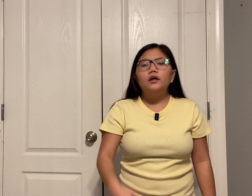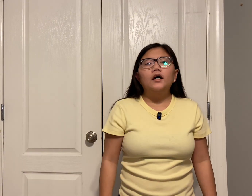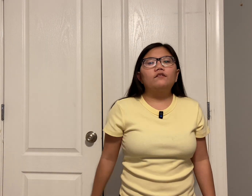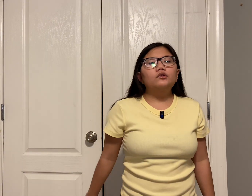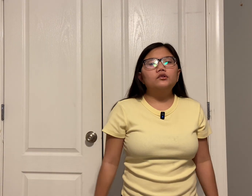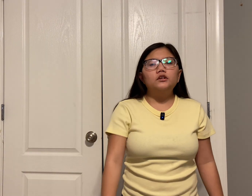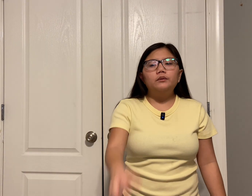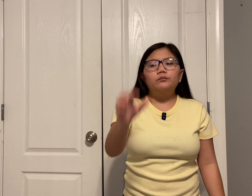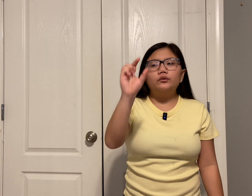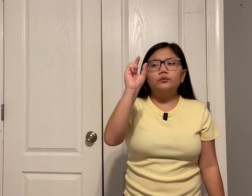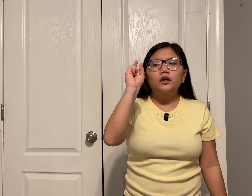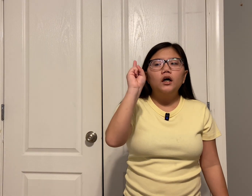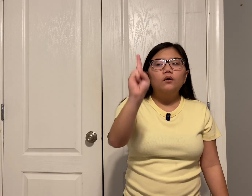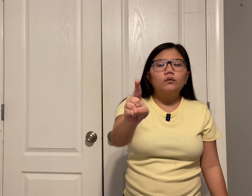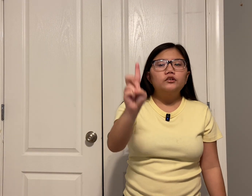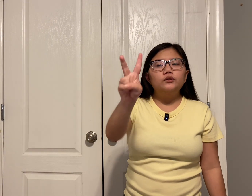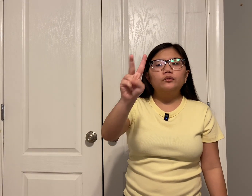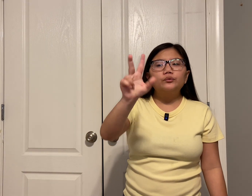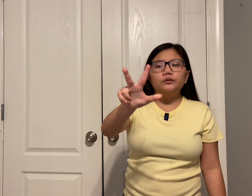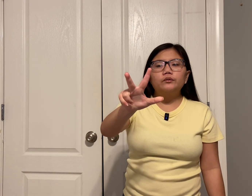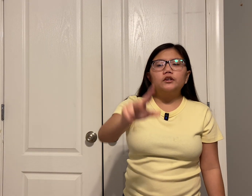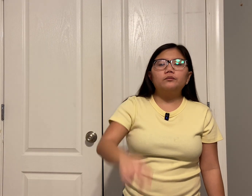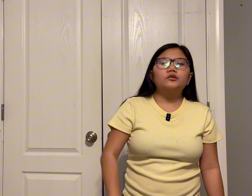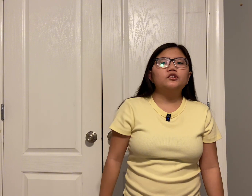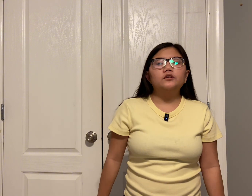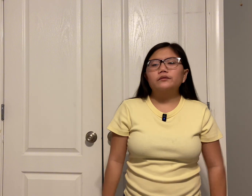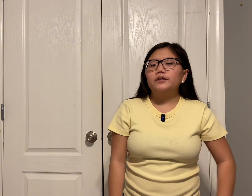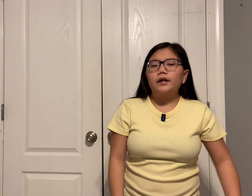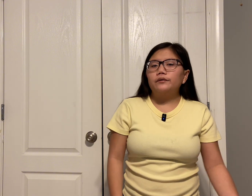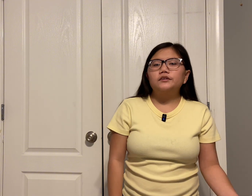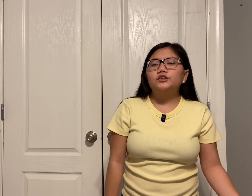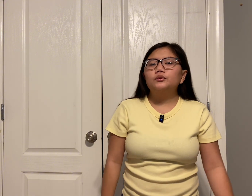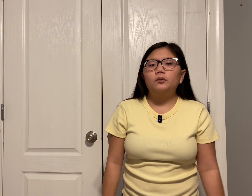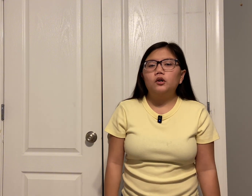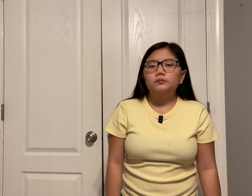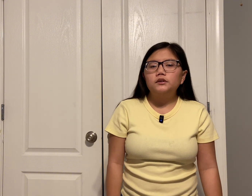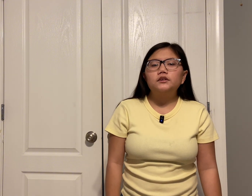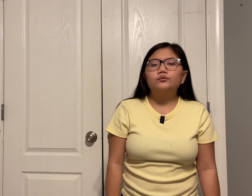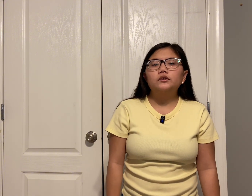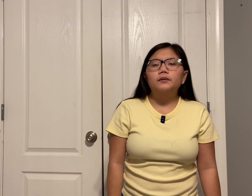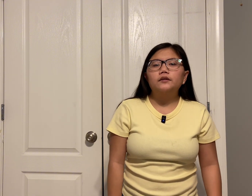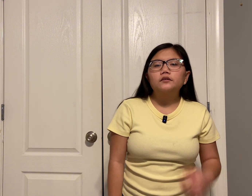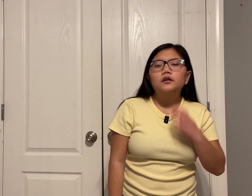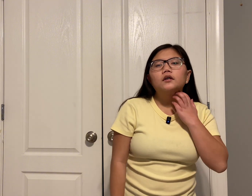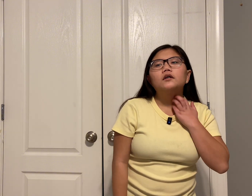I've also seen people do one, two, three where the other person or the air can see your palm it doesn't really matter.